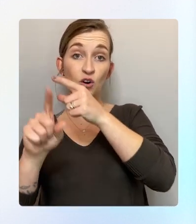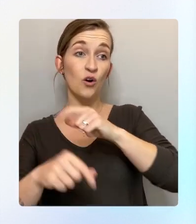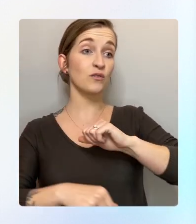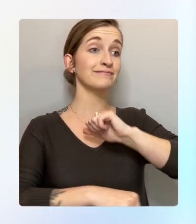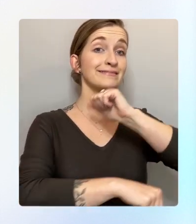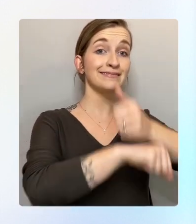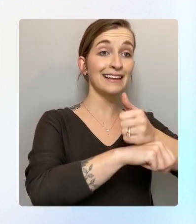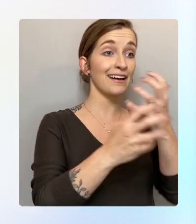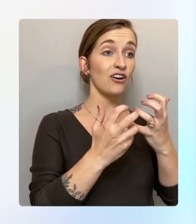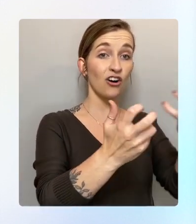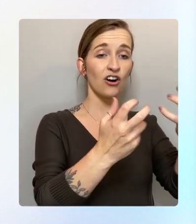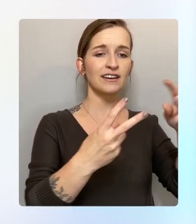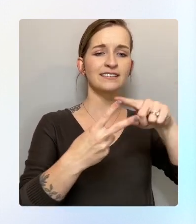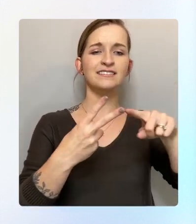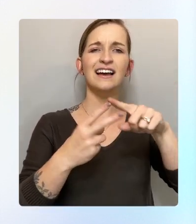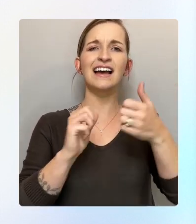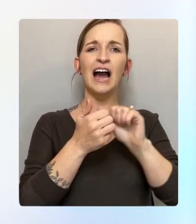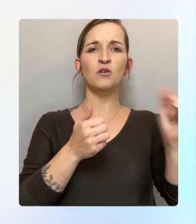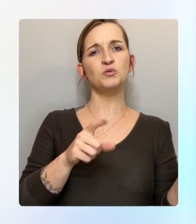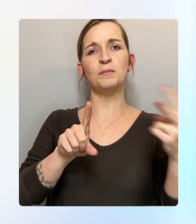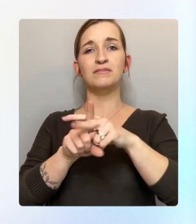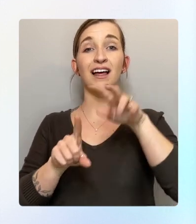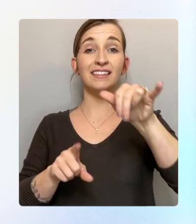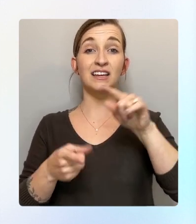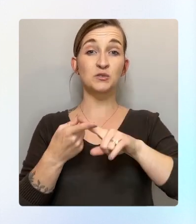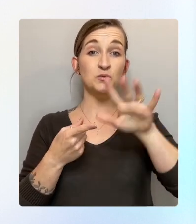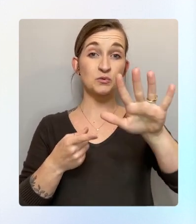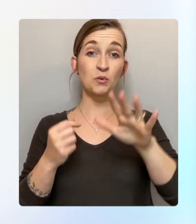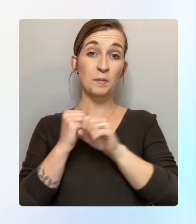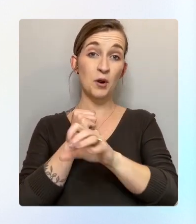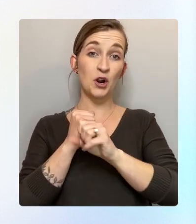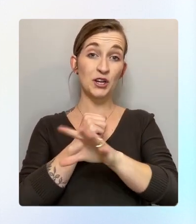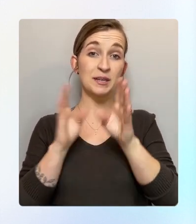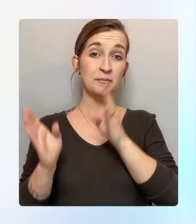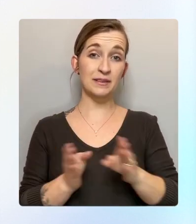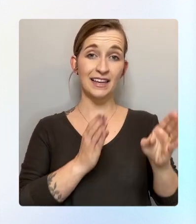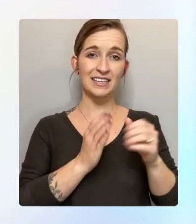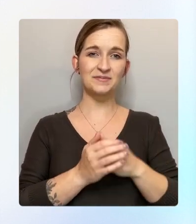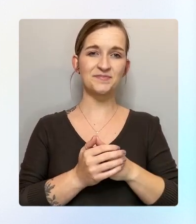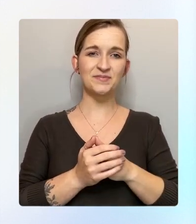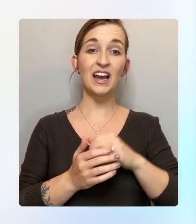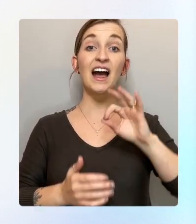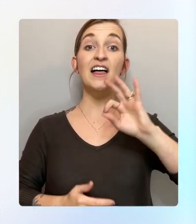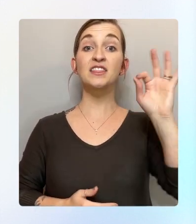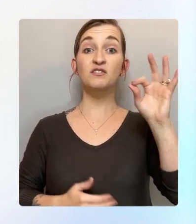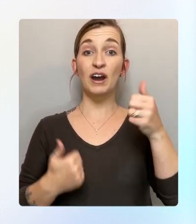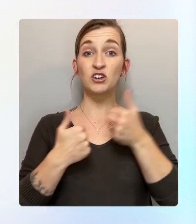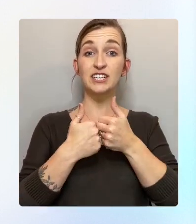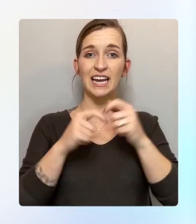how do you apply them to your marketing plan? The team at ForeVR Games put all these practices into action